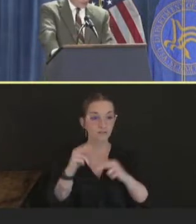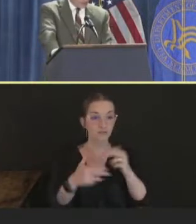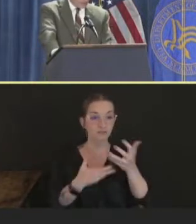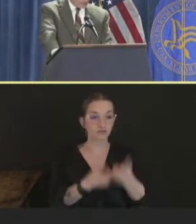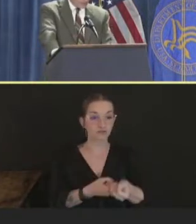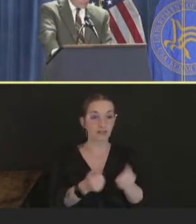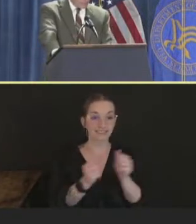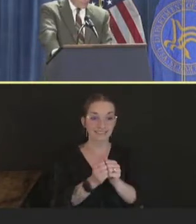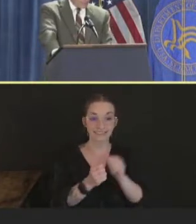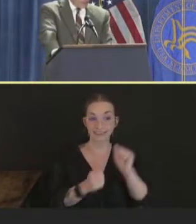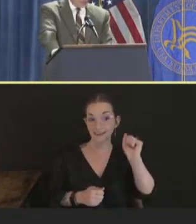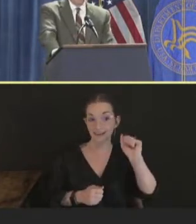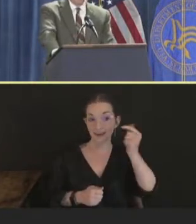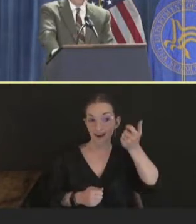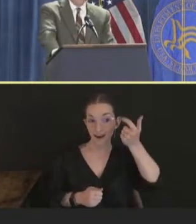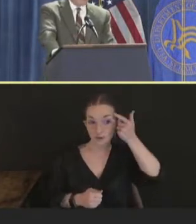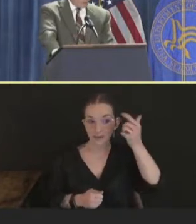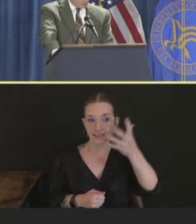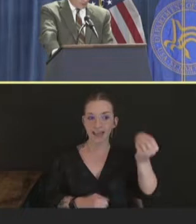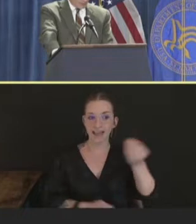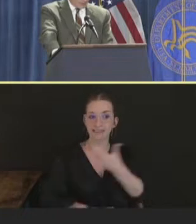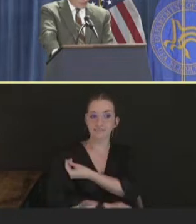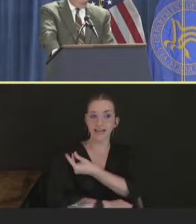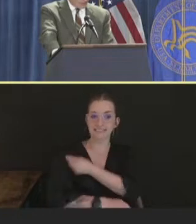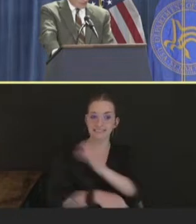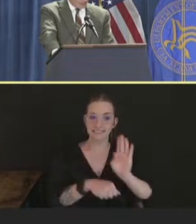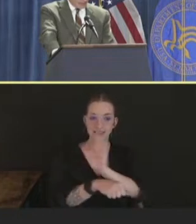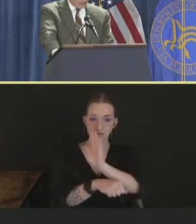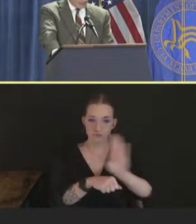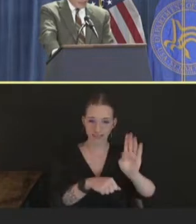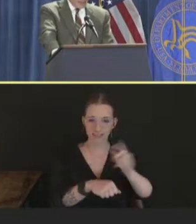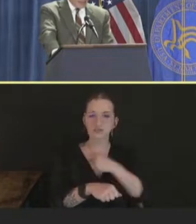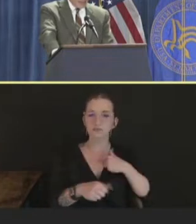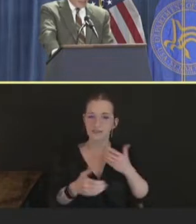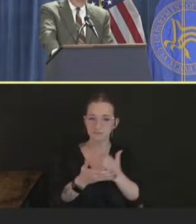You'll see that we've made adjustments to a few recommendations in this section.